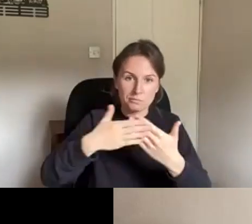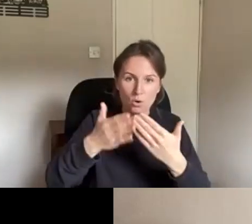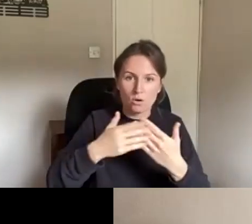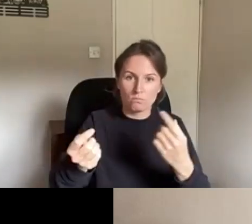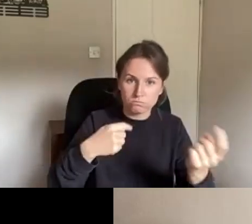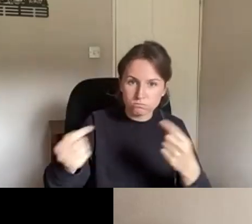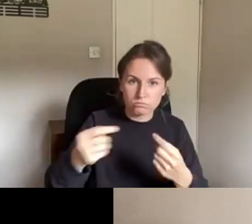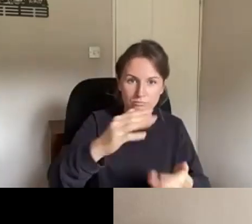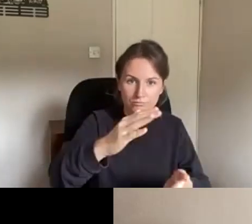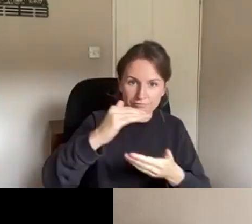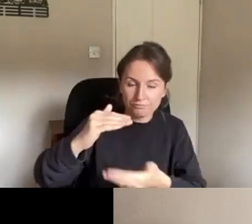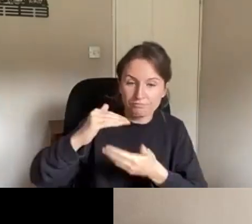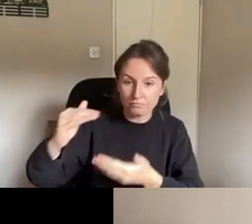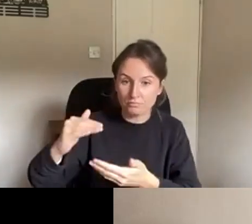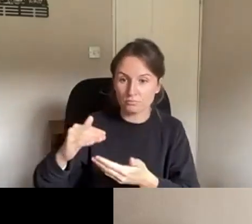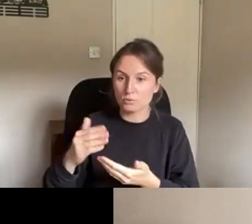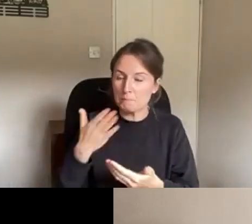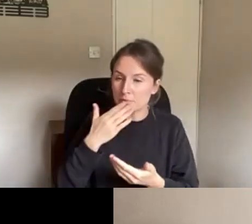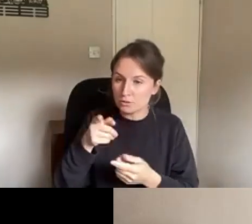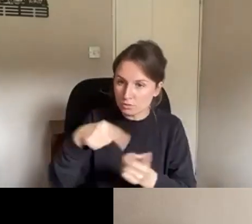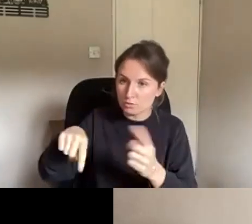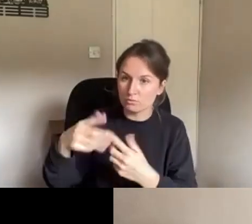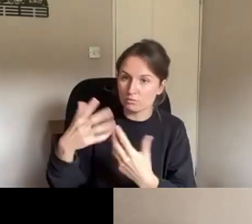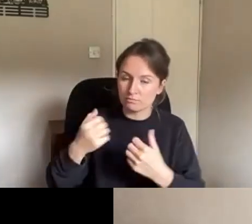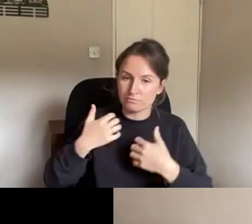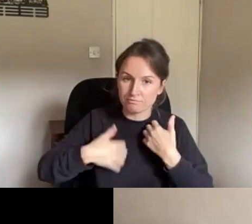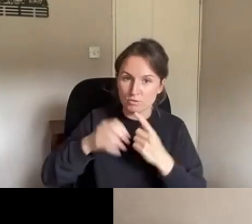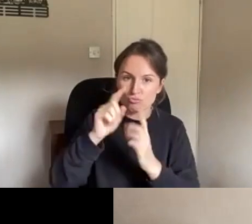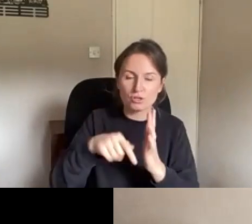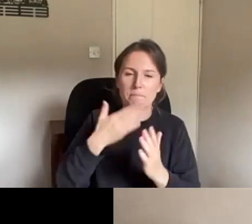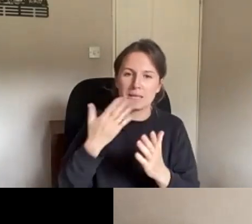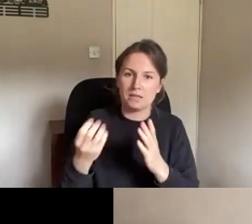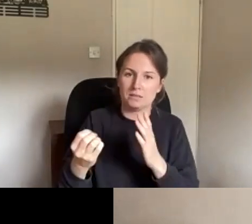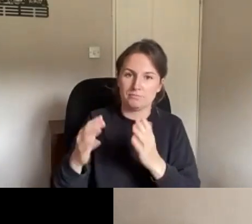If you have any interesting projects, please enter. We would love to hear about them. We know that you are doing great work